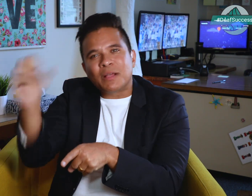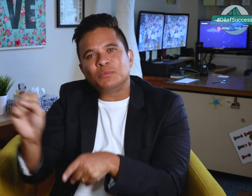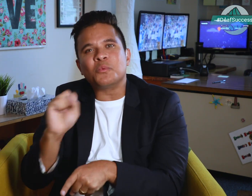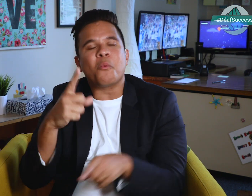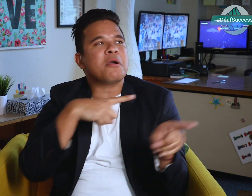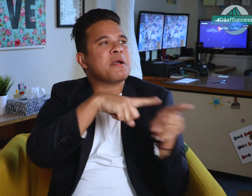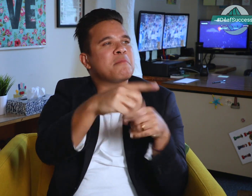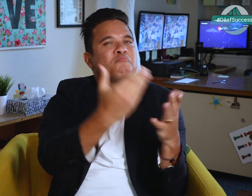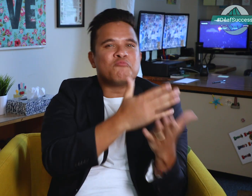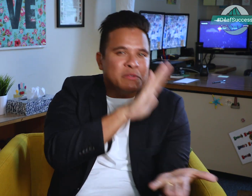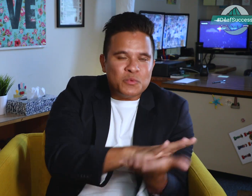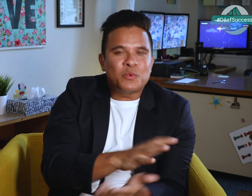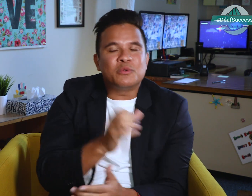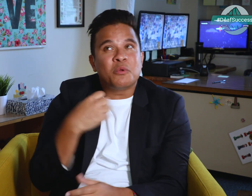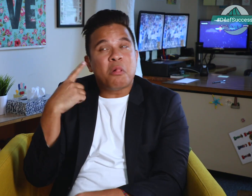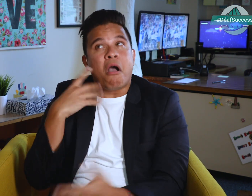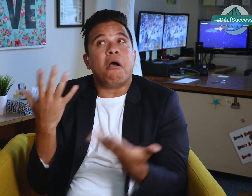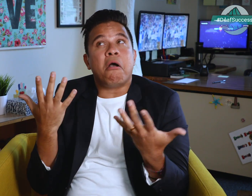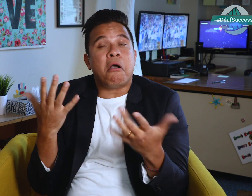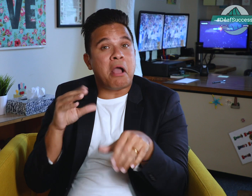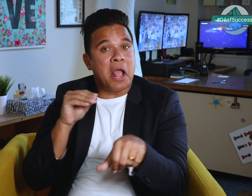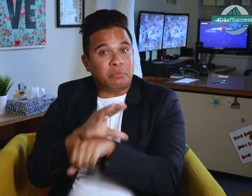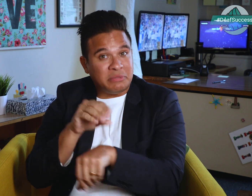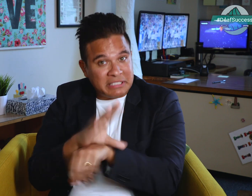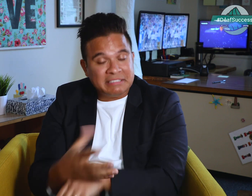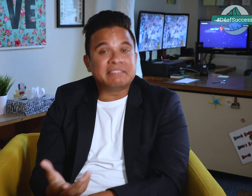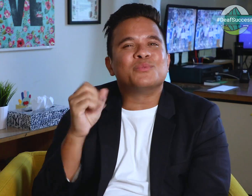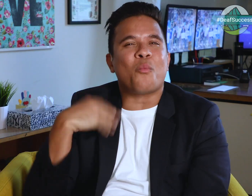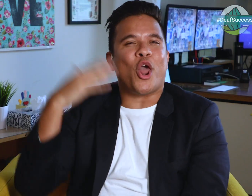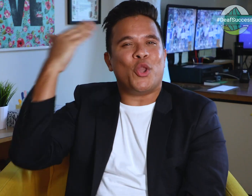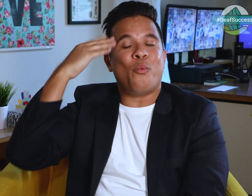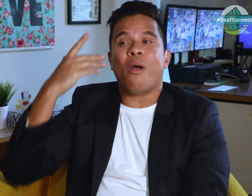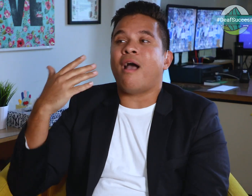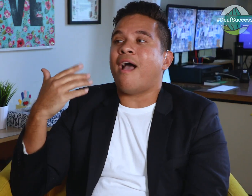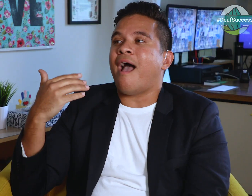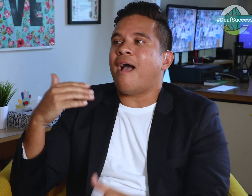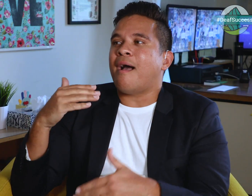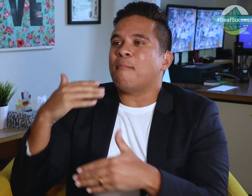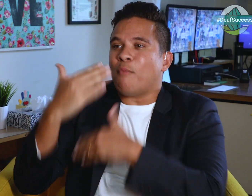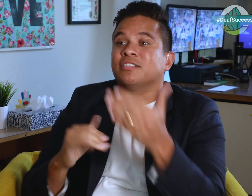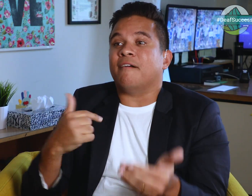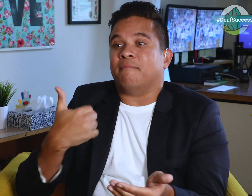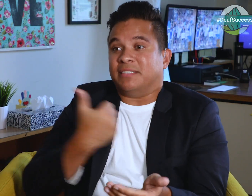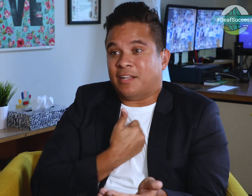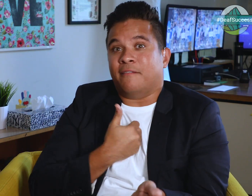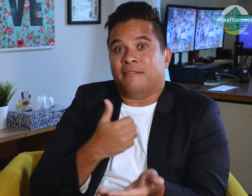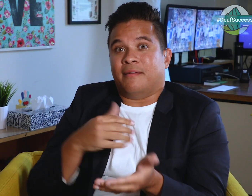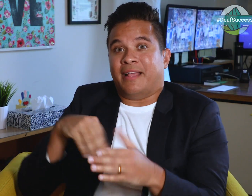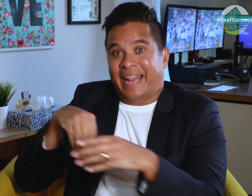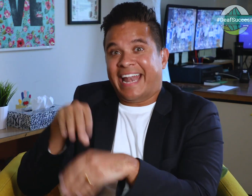that I wasn't partial to one particular age group, but I enjoyed interacting with a variety of ages.